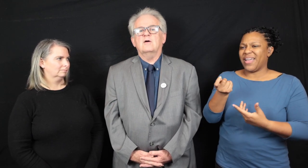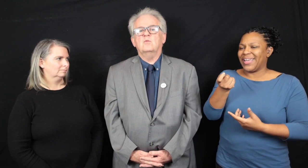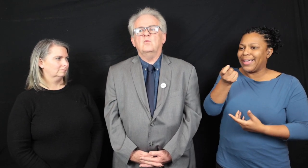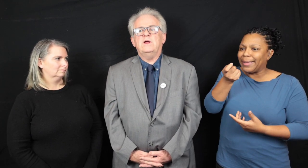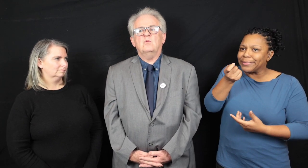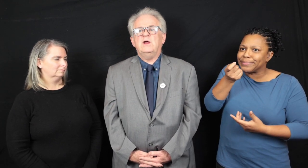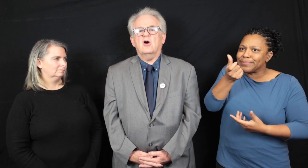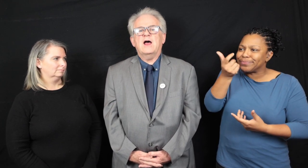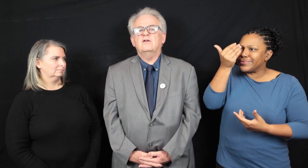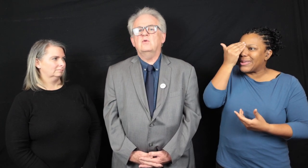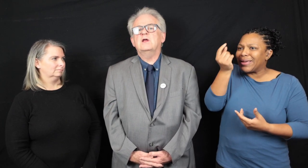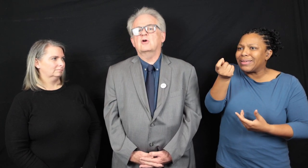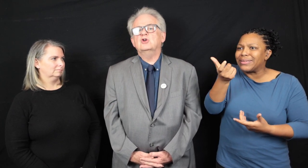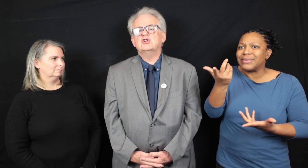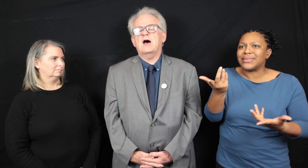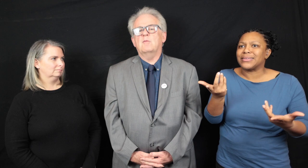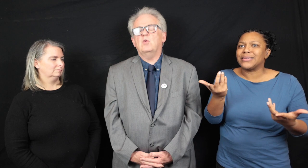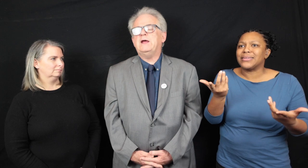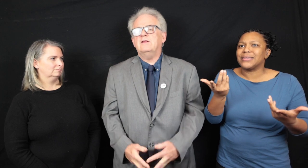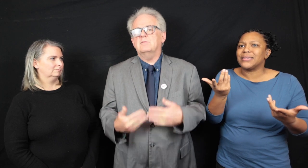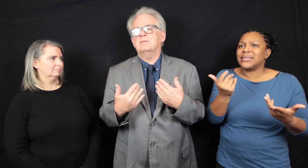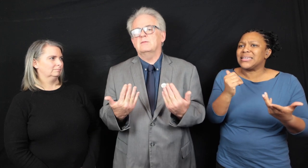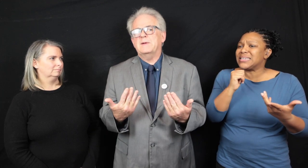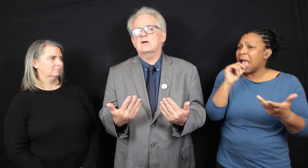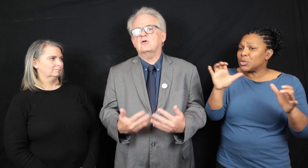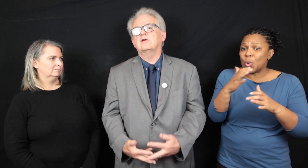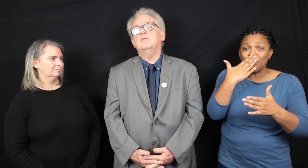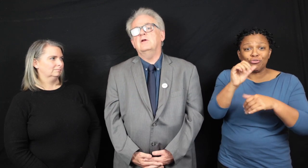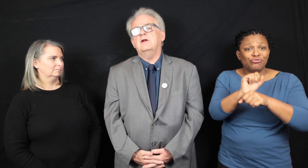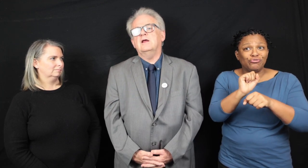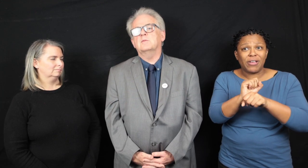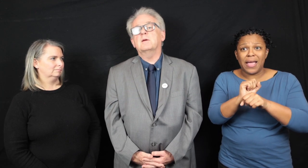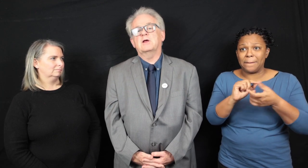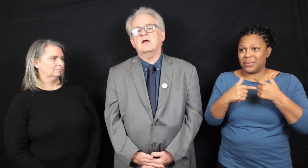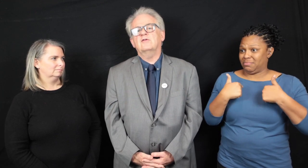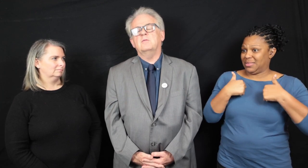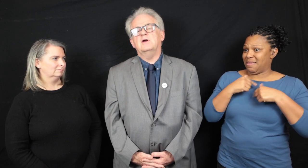We're not doing a good job, we the medical community, the public health community.